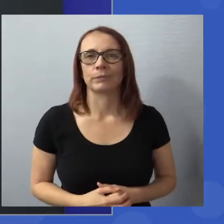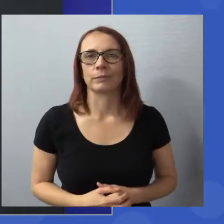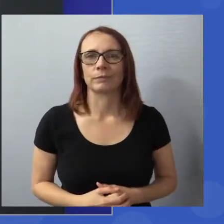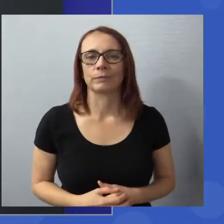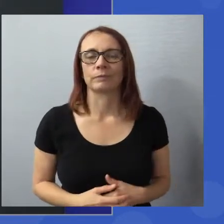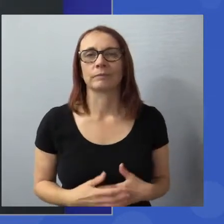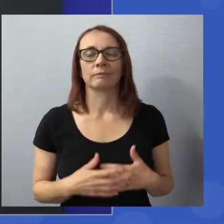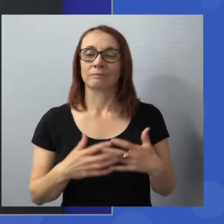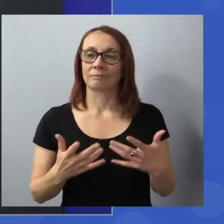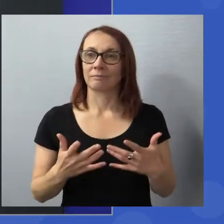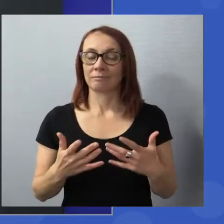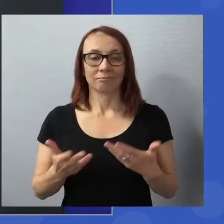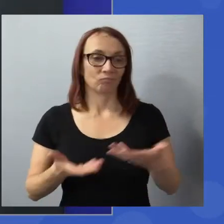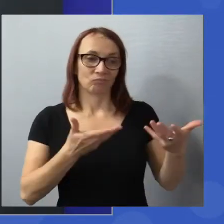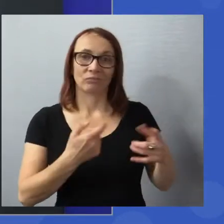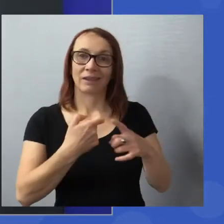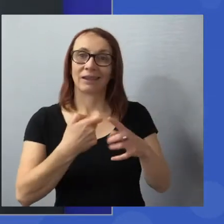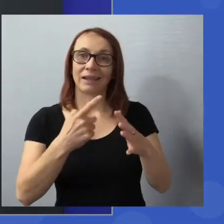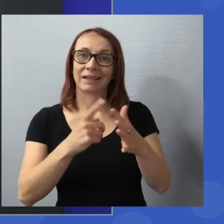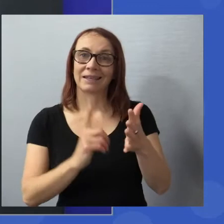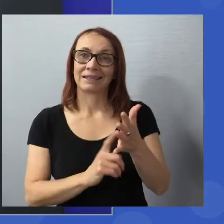I'm going to hand over to Kelly who is going to coordinate the feeding back